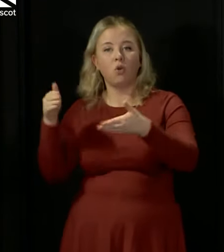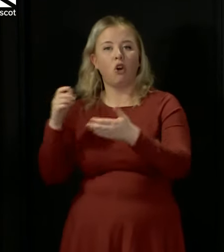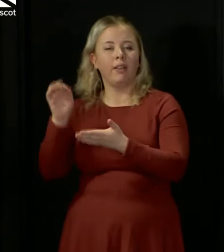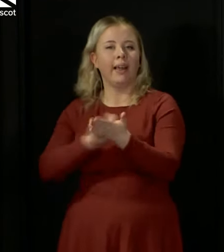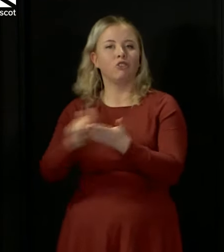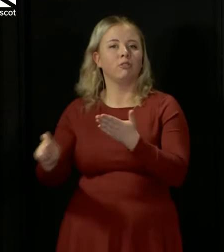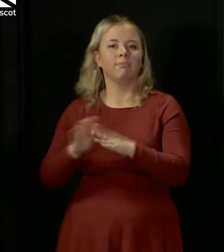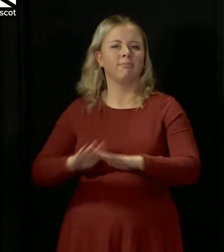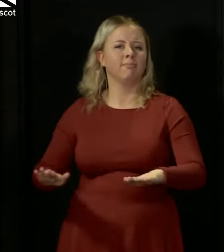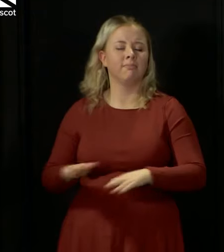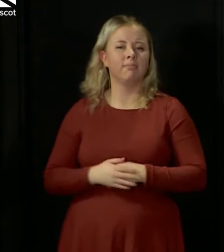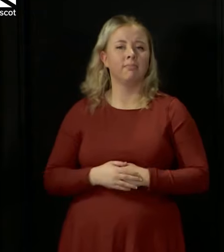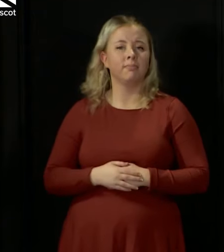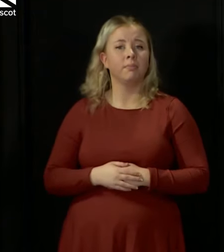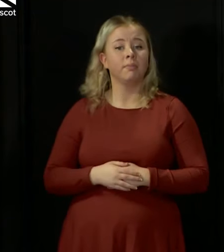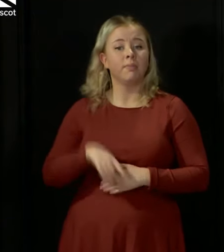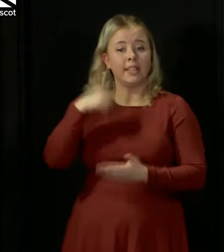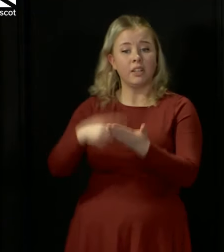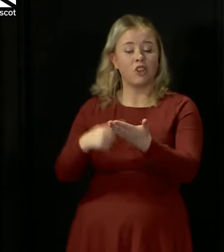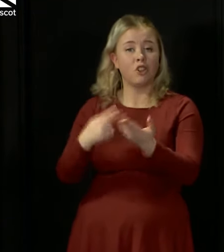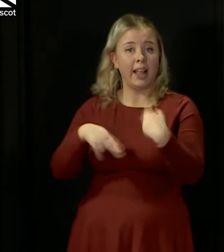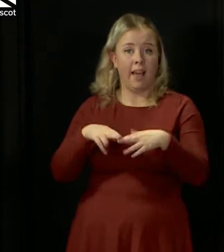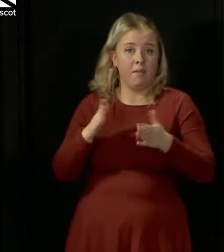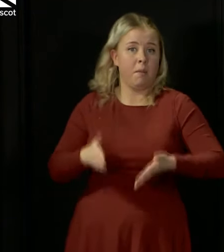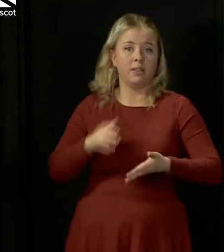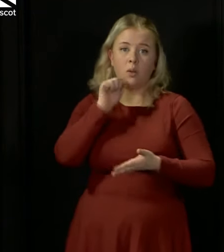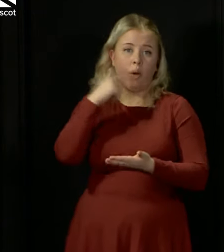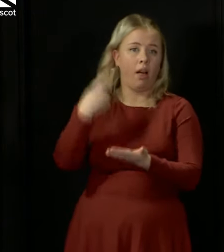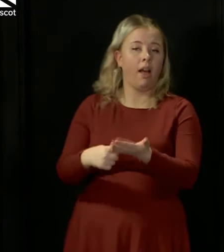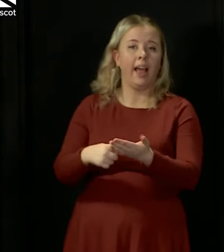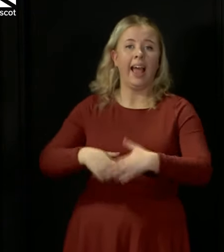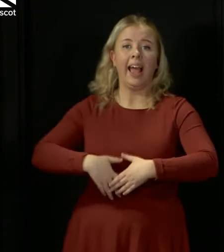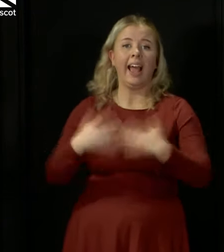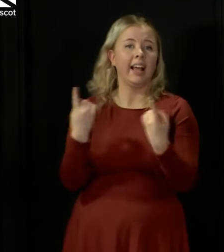if they have to be taken, will be taken, anything with an election has to be a decision not